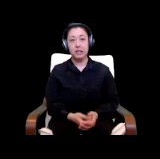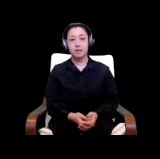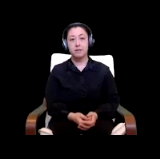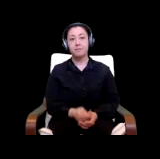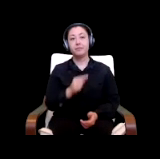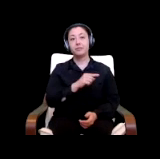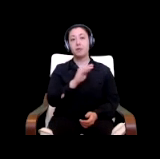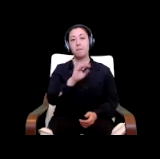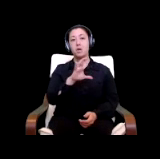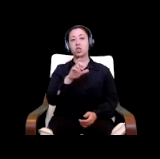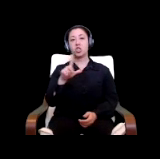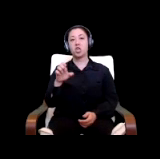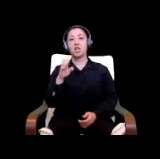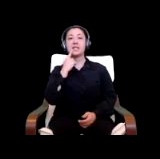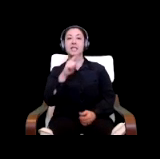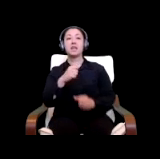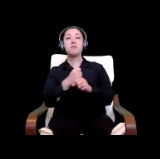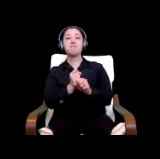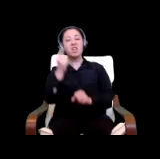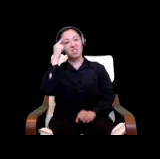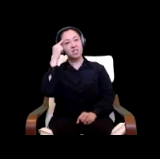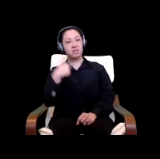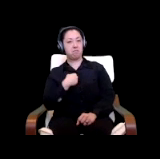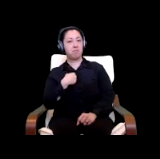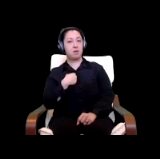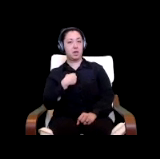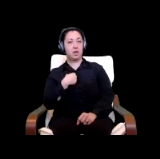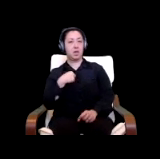It makes sense to me and as a Deafblind project, I think it is something